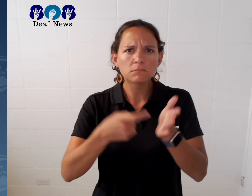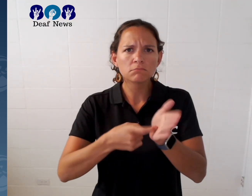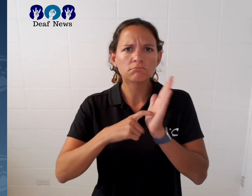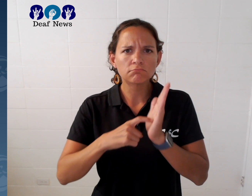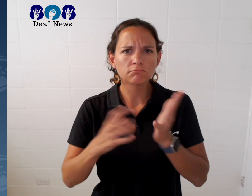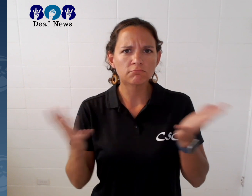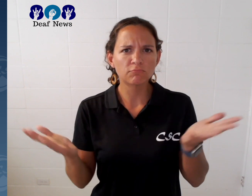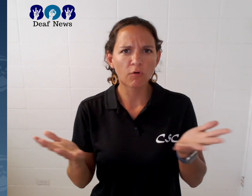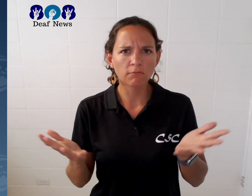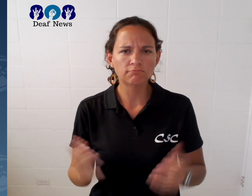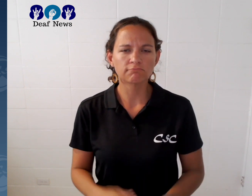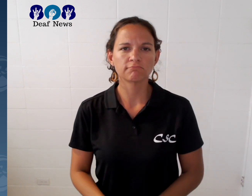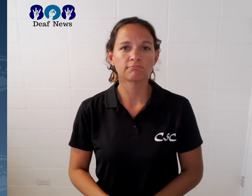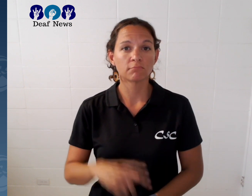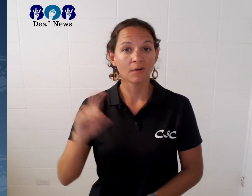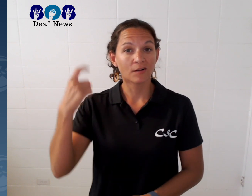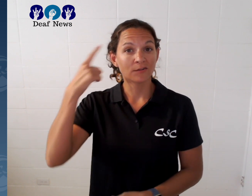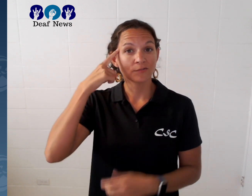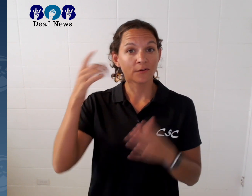What is the mask mandate as of Friday?